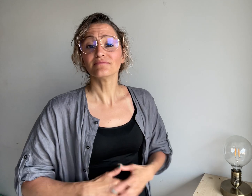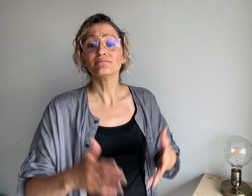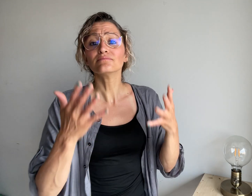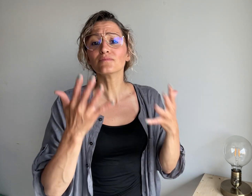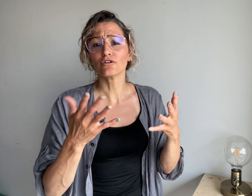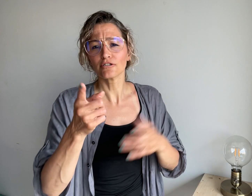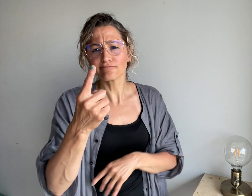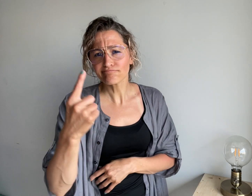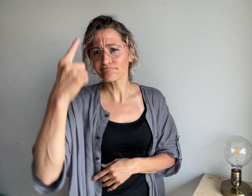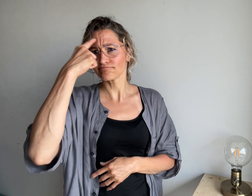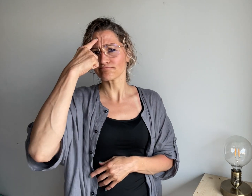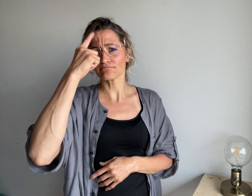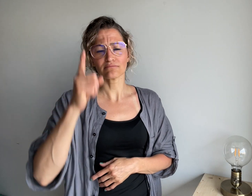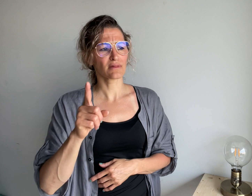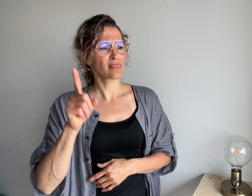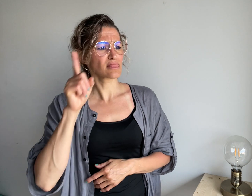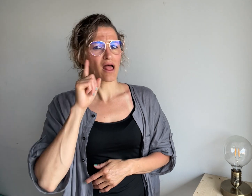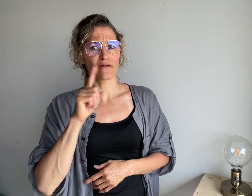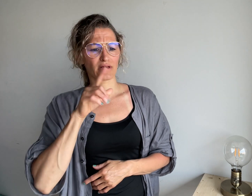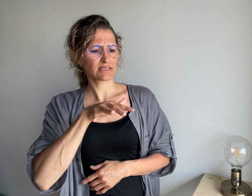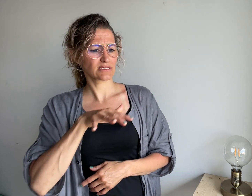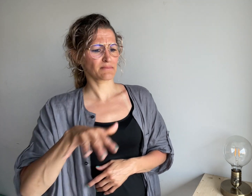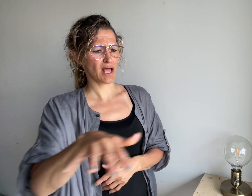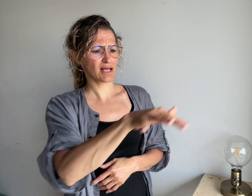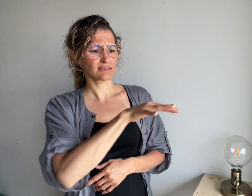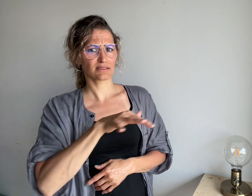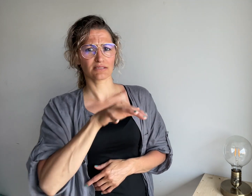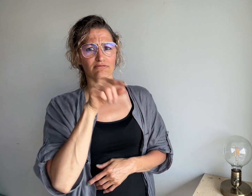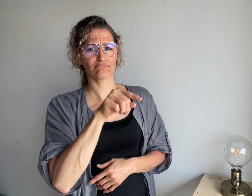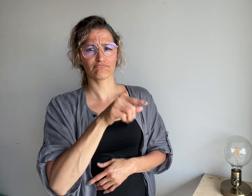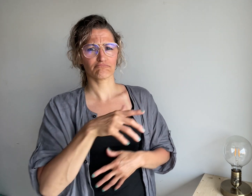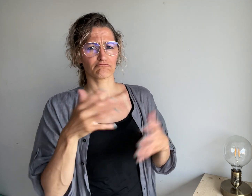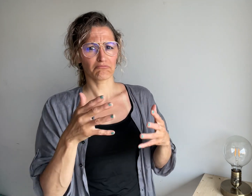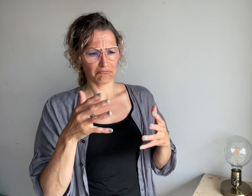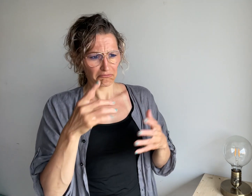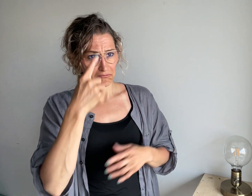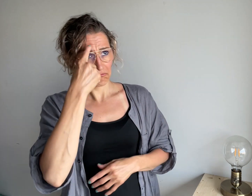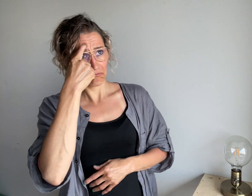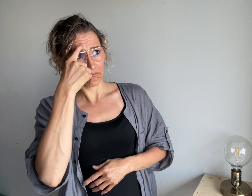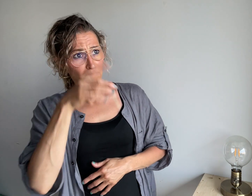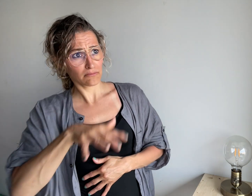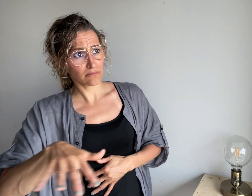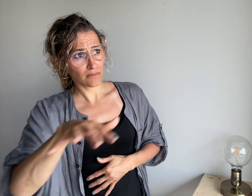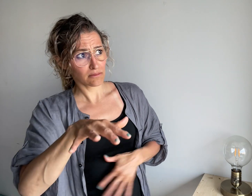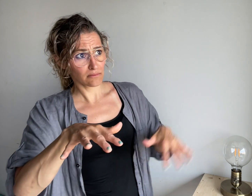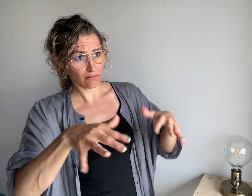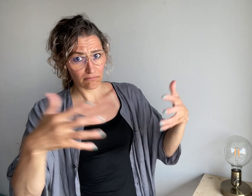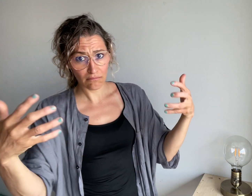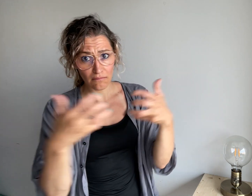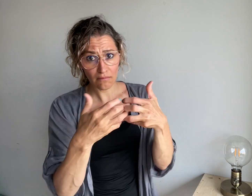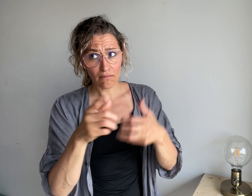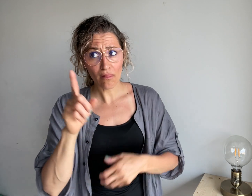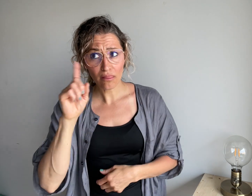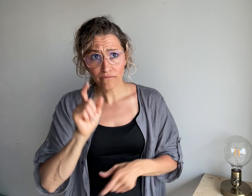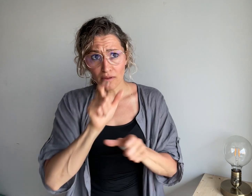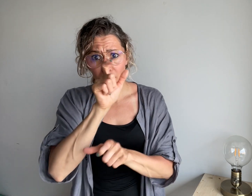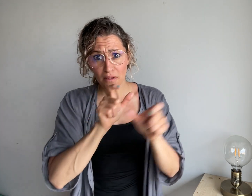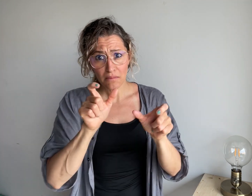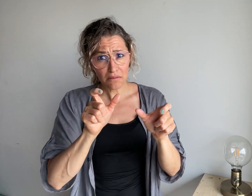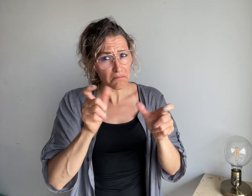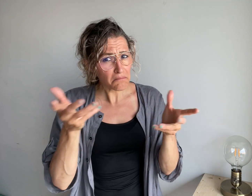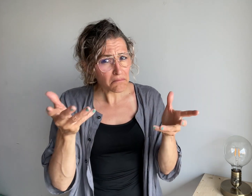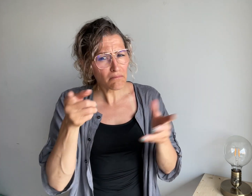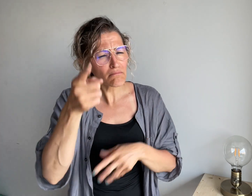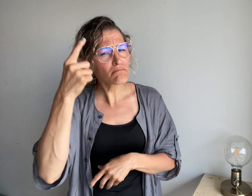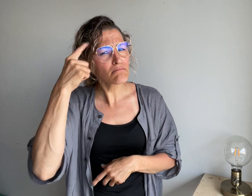When you think of Deaf-friendly spaces, what do you think of?